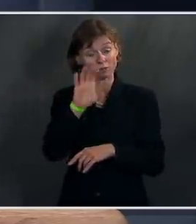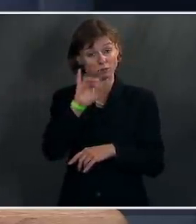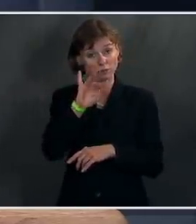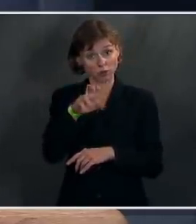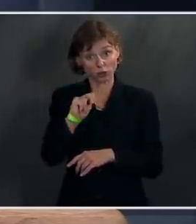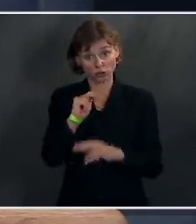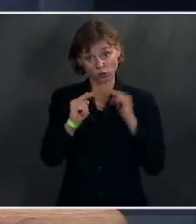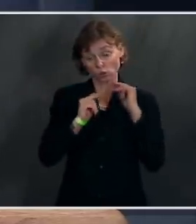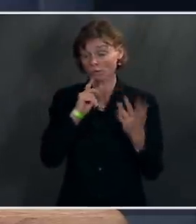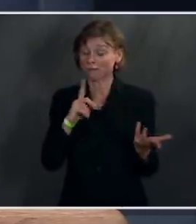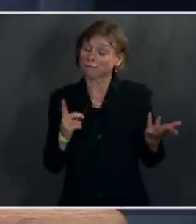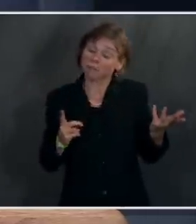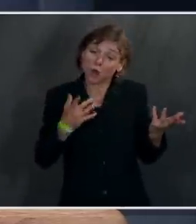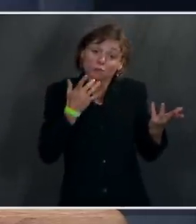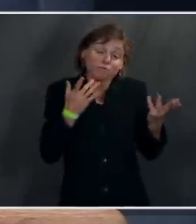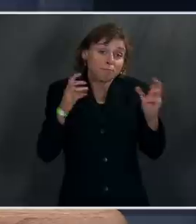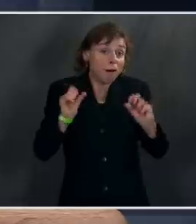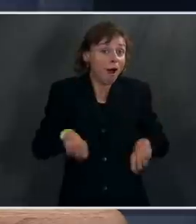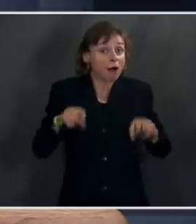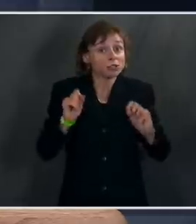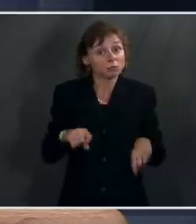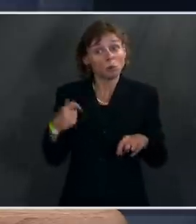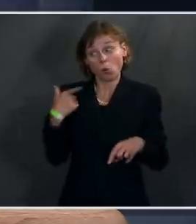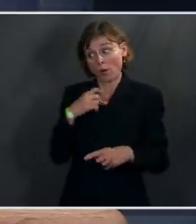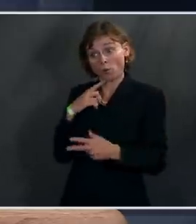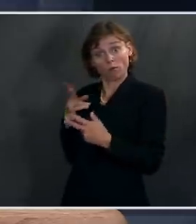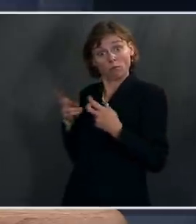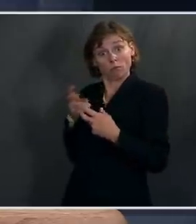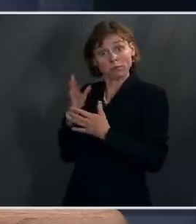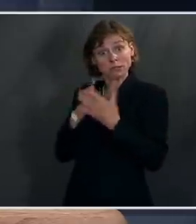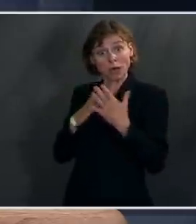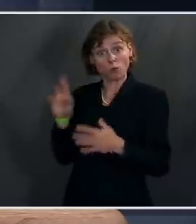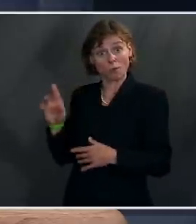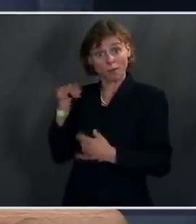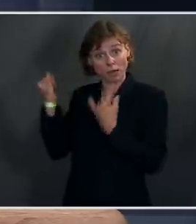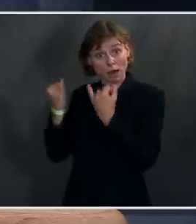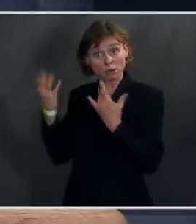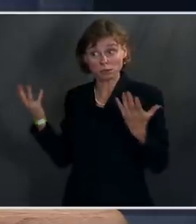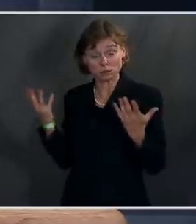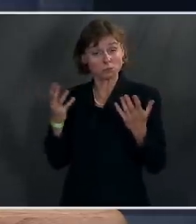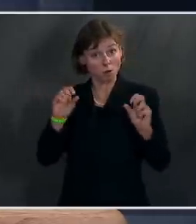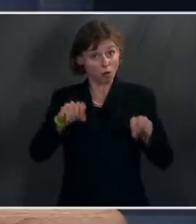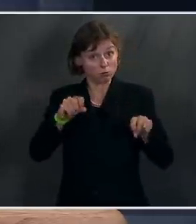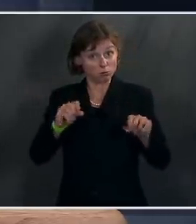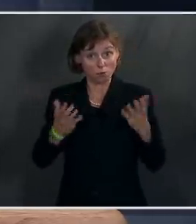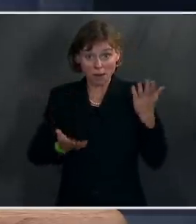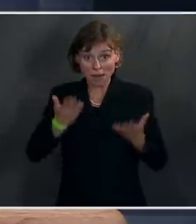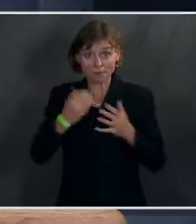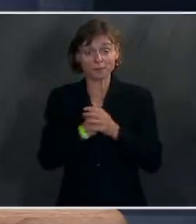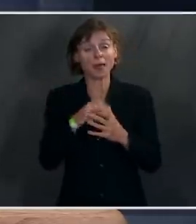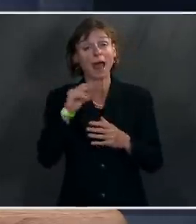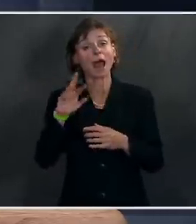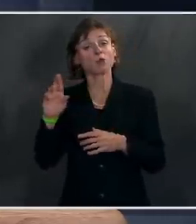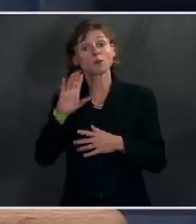or we are certainly hopeful of that. And third, Republicans have the ability to offer amendments both during the budget resolution